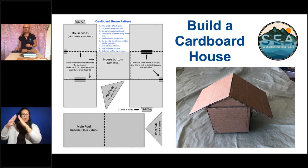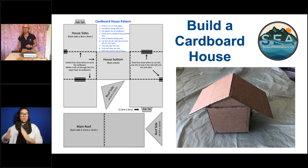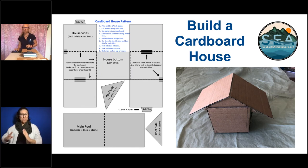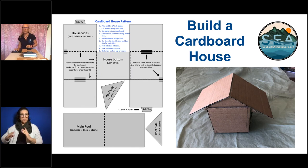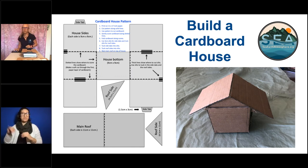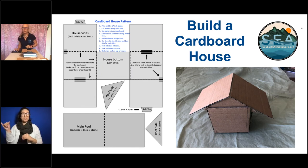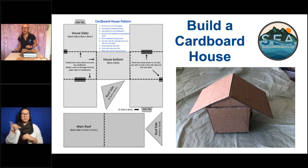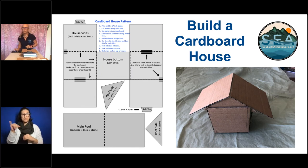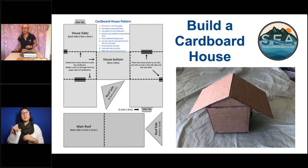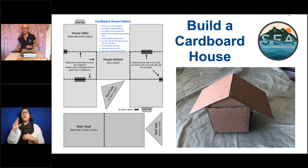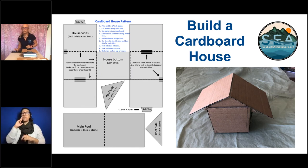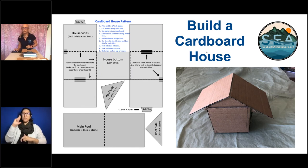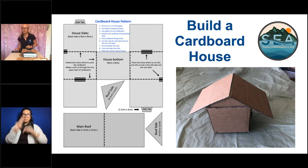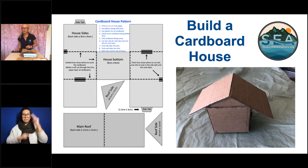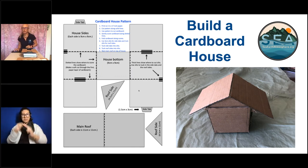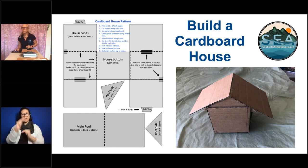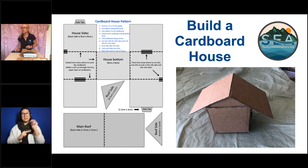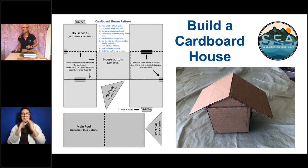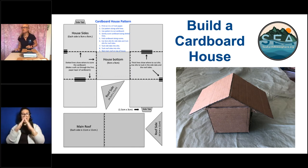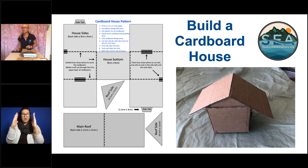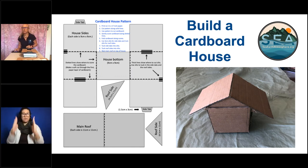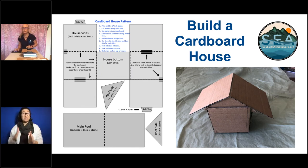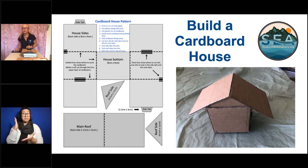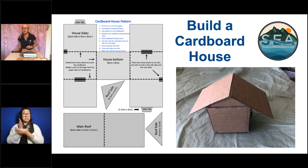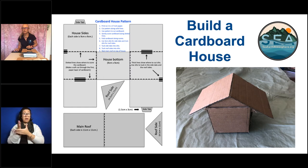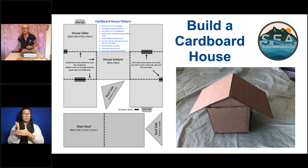and build a cardboard house. I'm going to stop sharing my screen here.